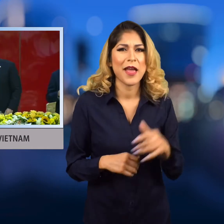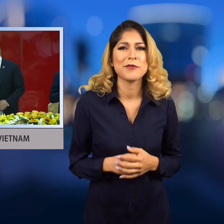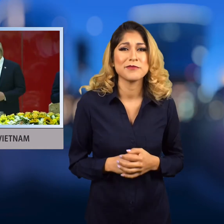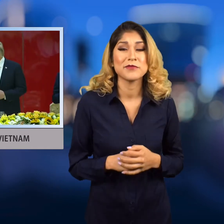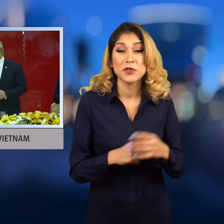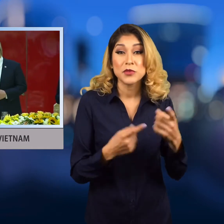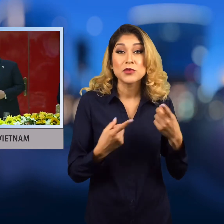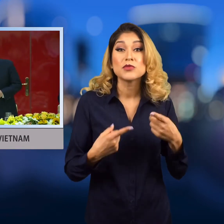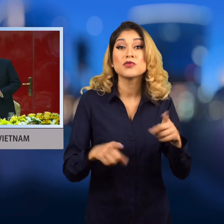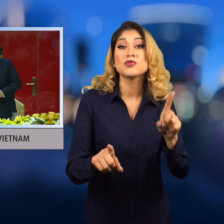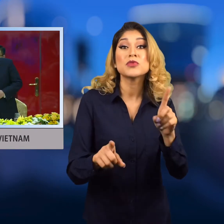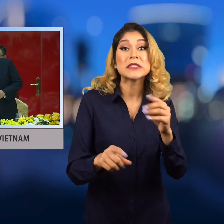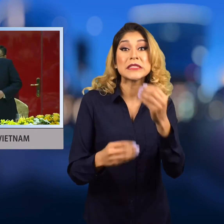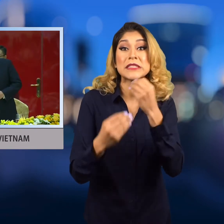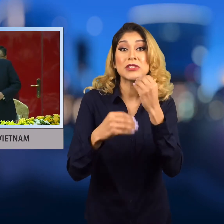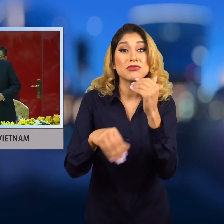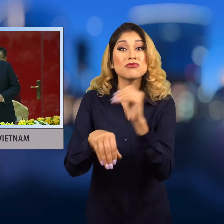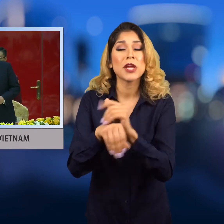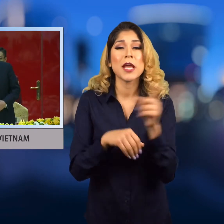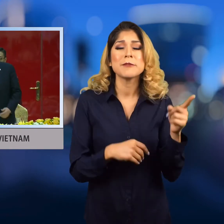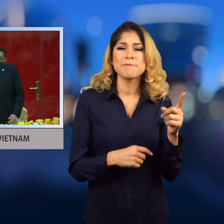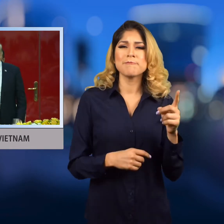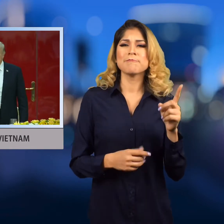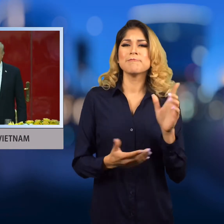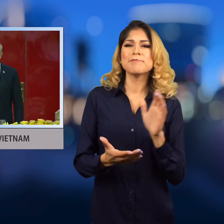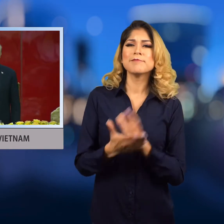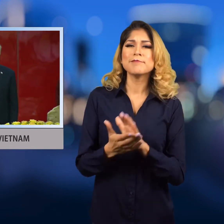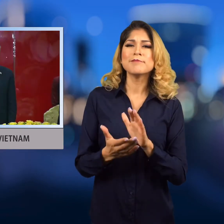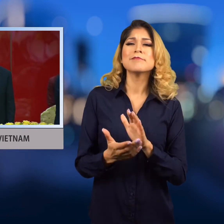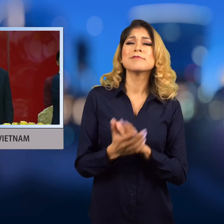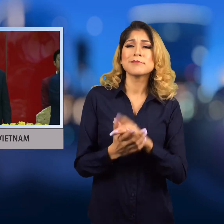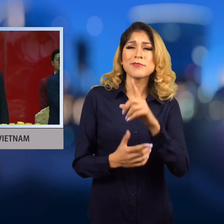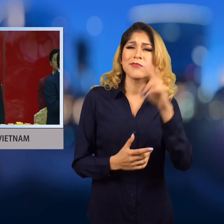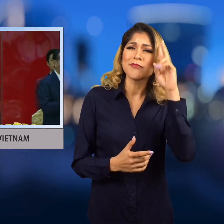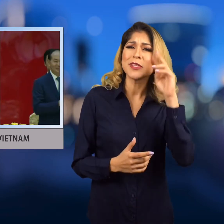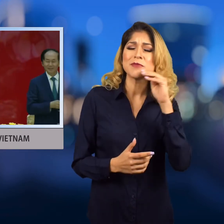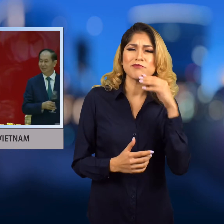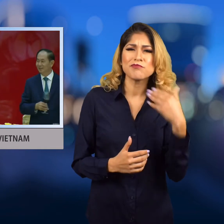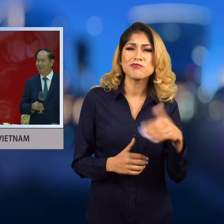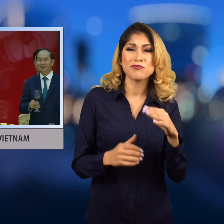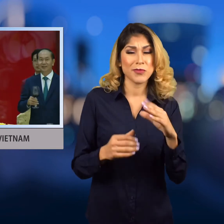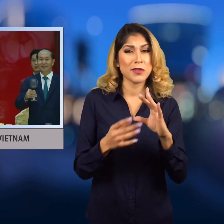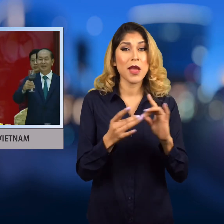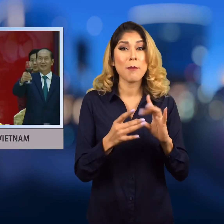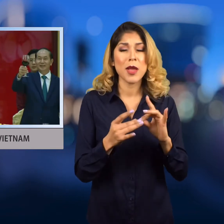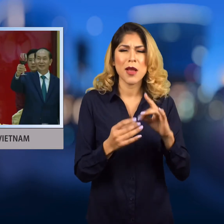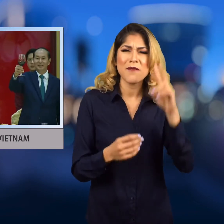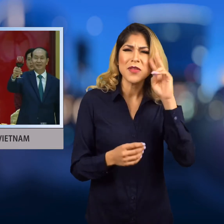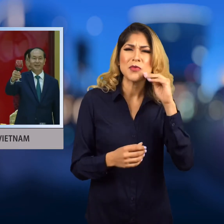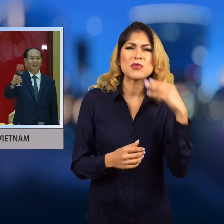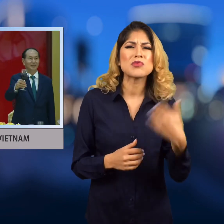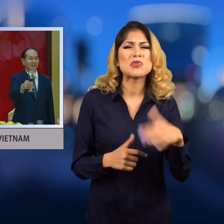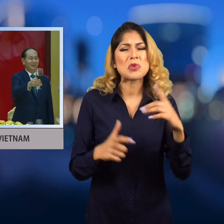During the dinner he praised Vietnam. He called the country the greatest